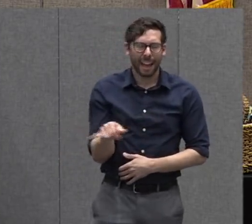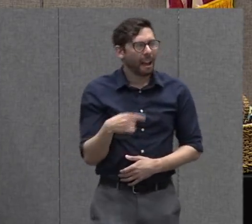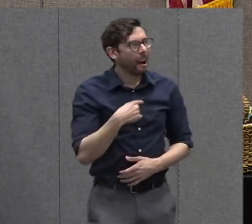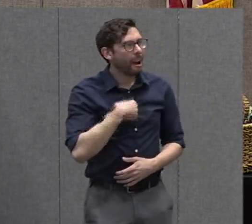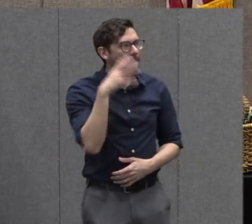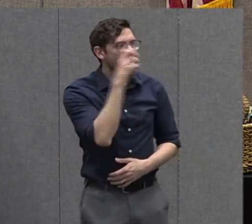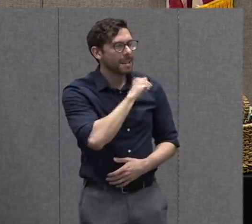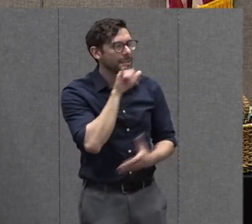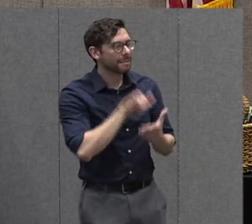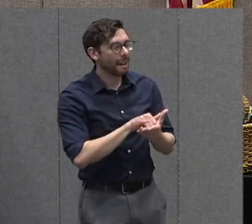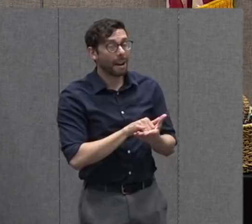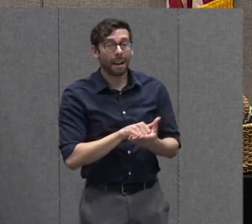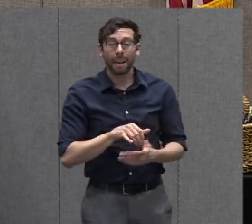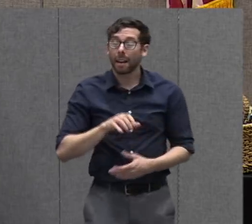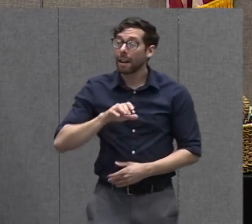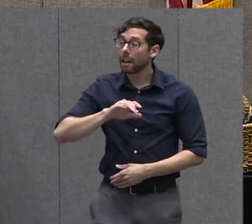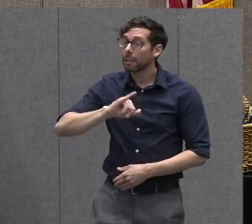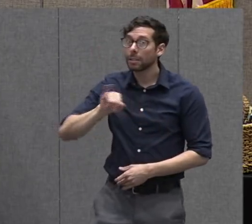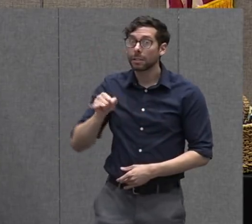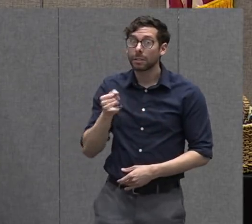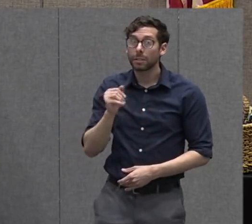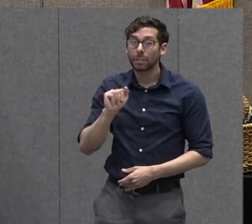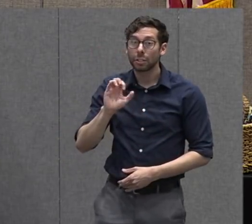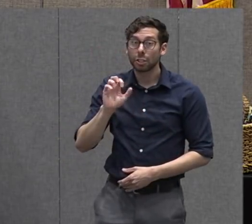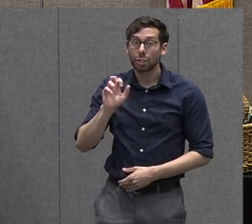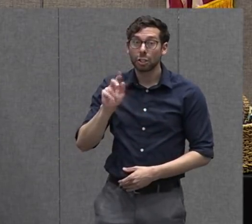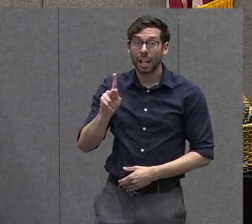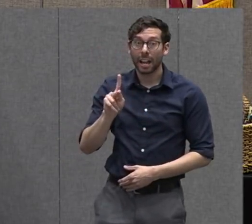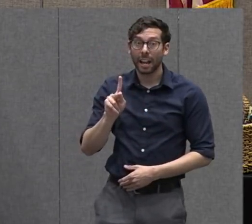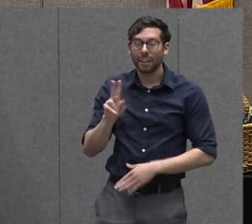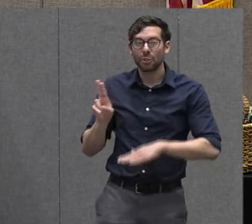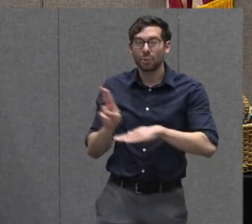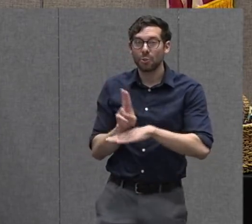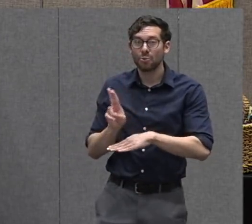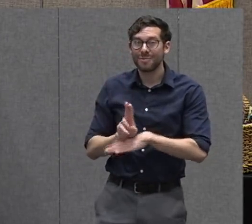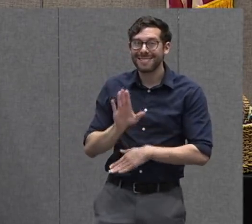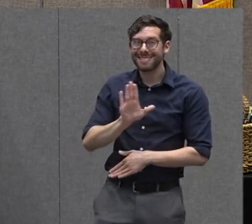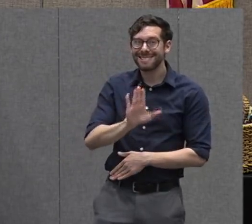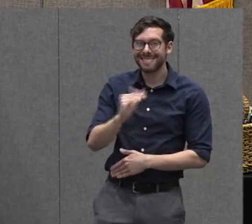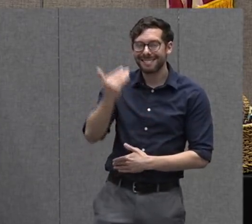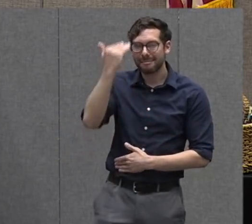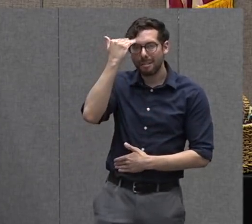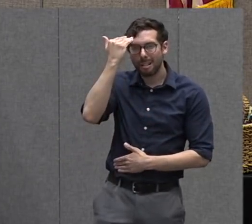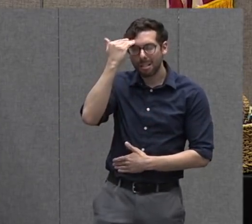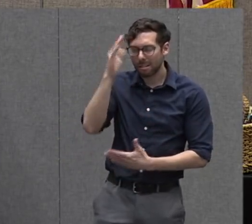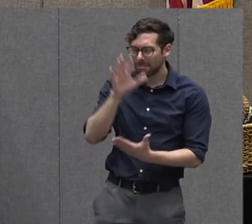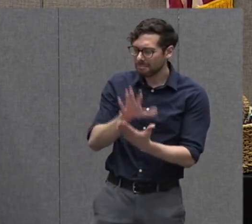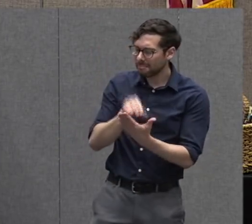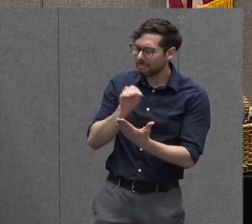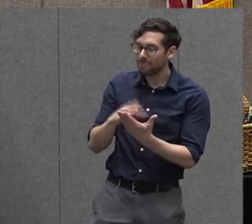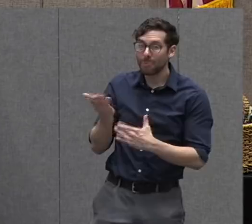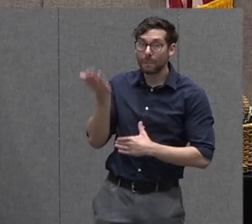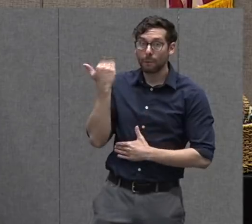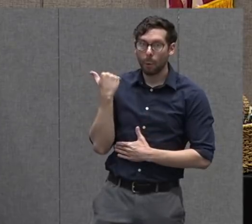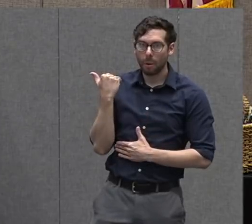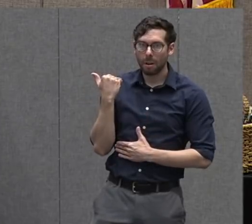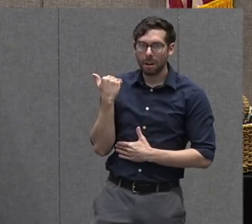his knowledge that he has learned before, and incorporating it into his own poetry. [Mr. R] You know what's really neat